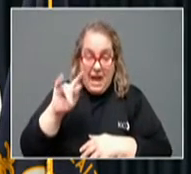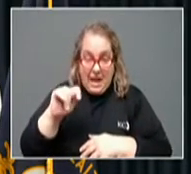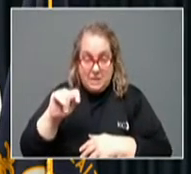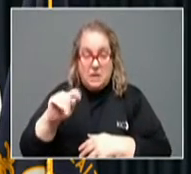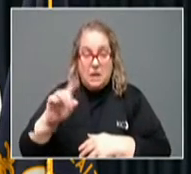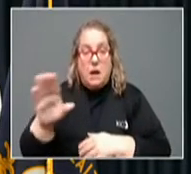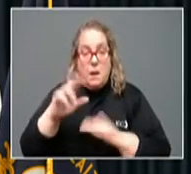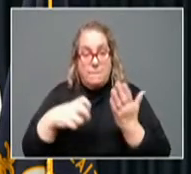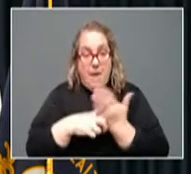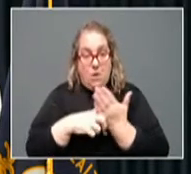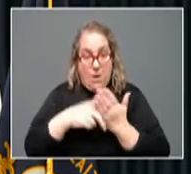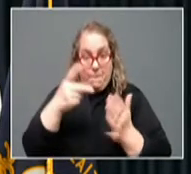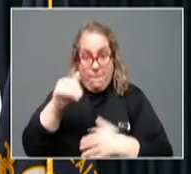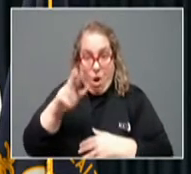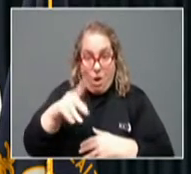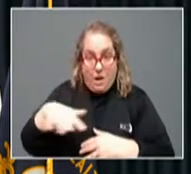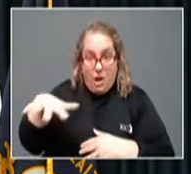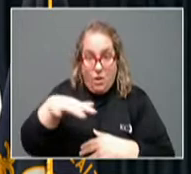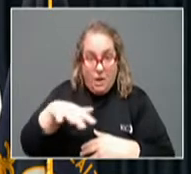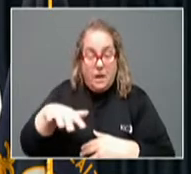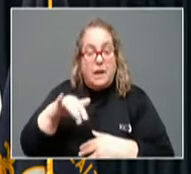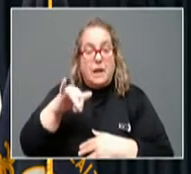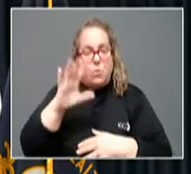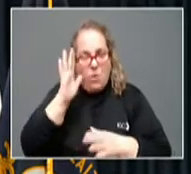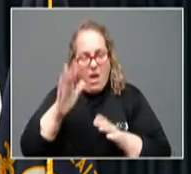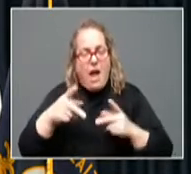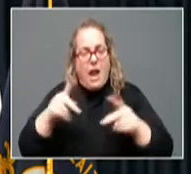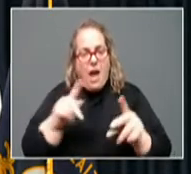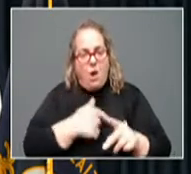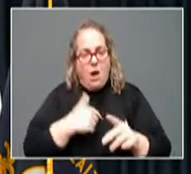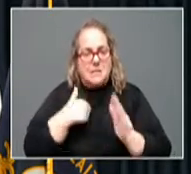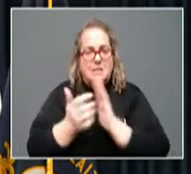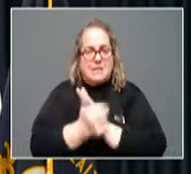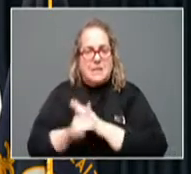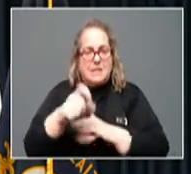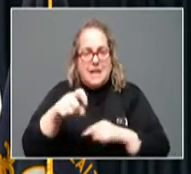skills needed as we prepare to usher in a new era of manufacturing there.